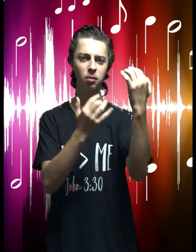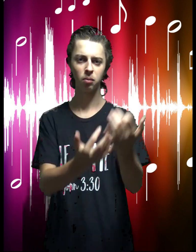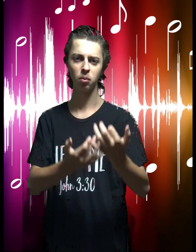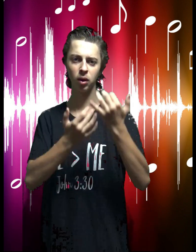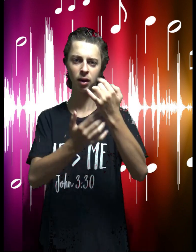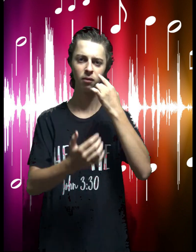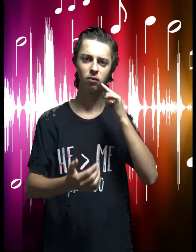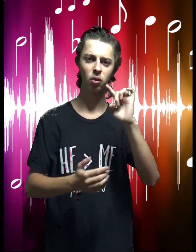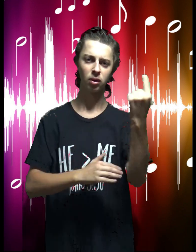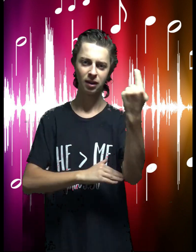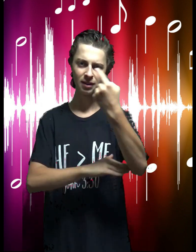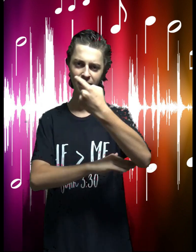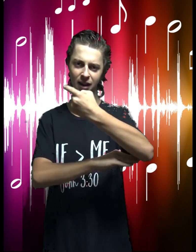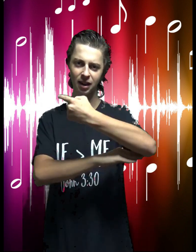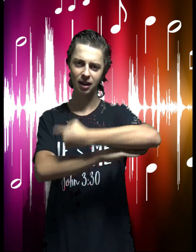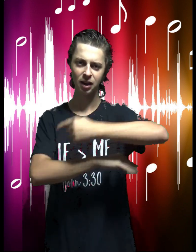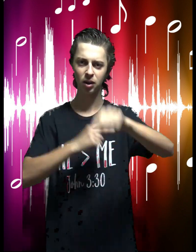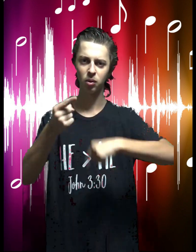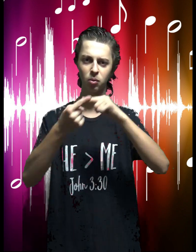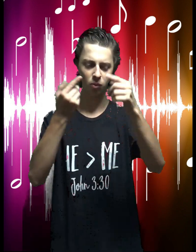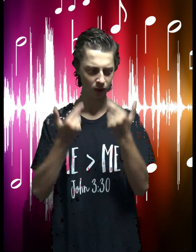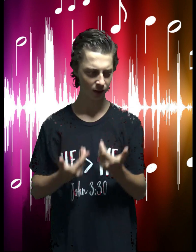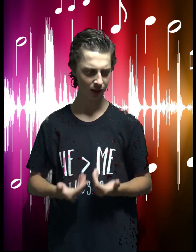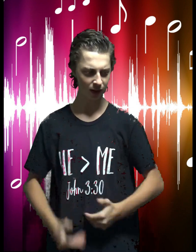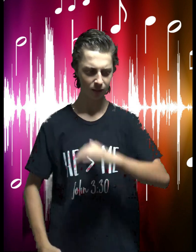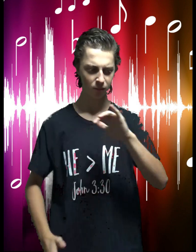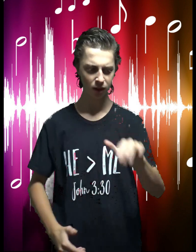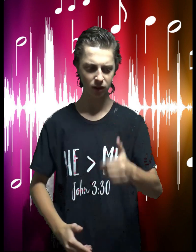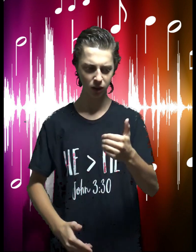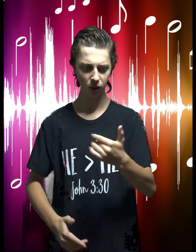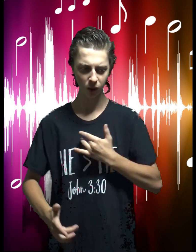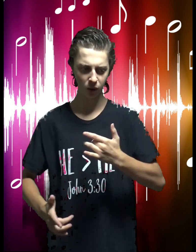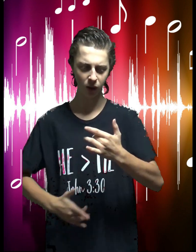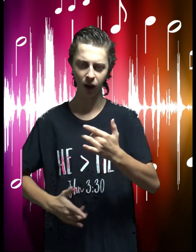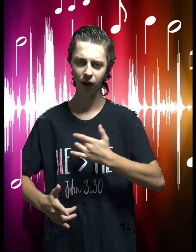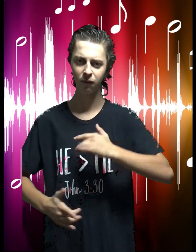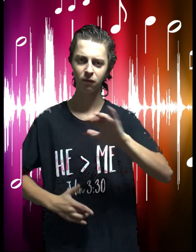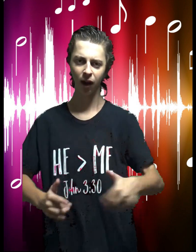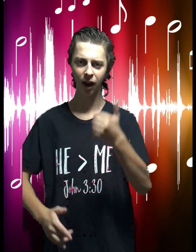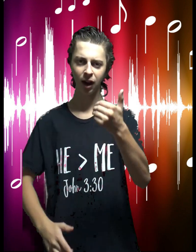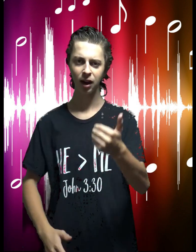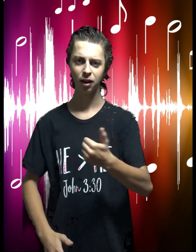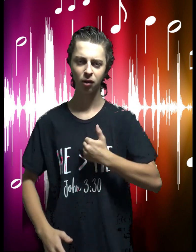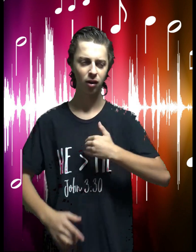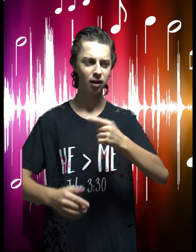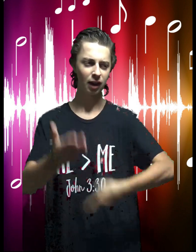I'm waiting for the day When I am a soul on fire